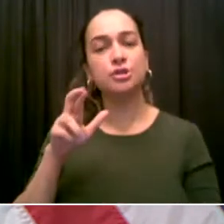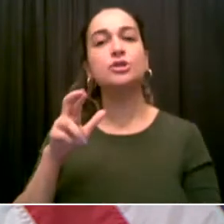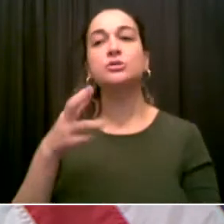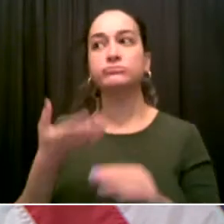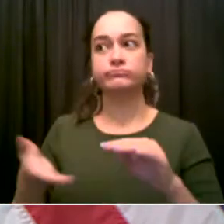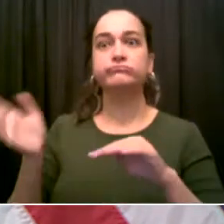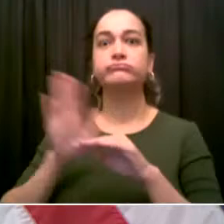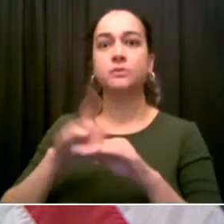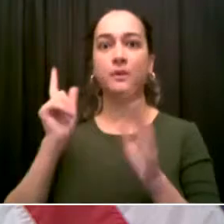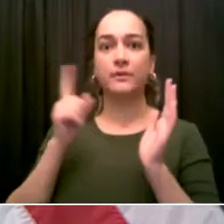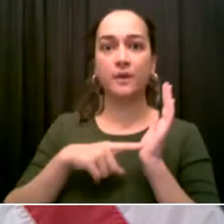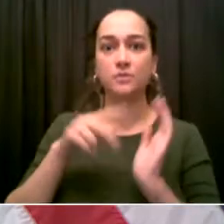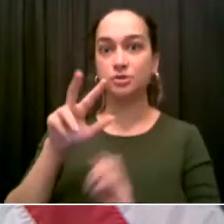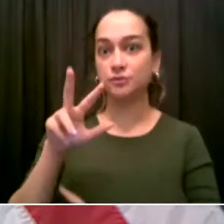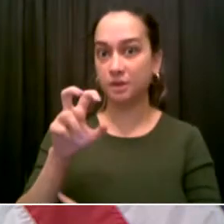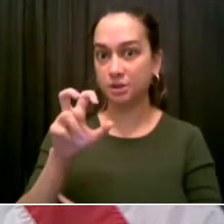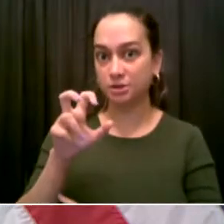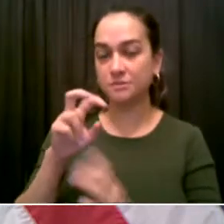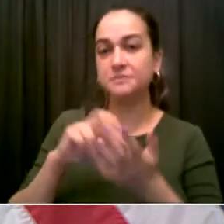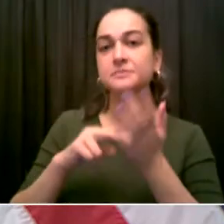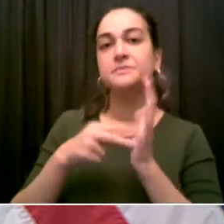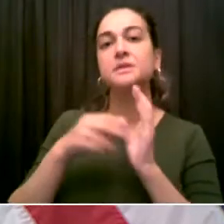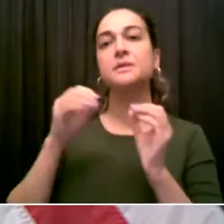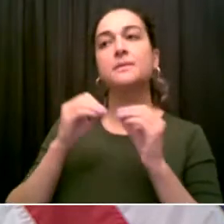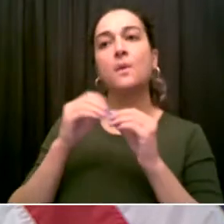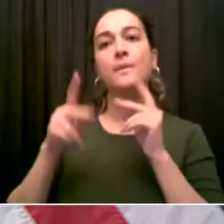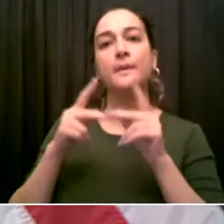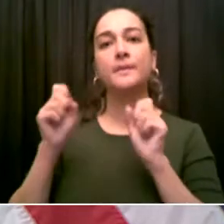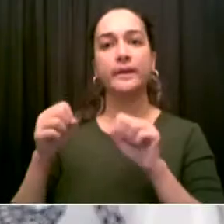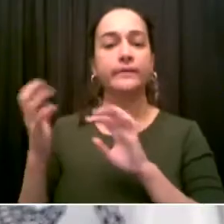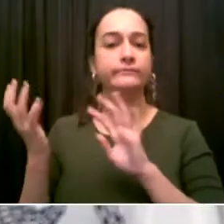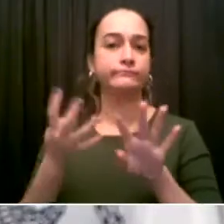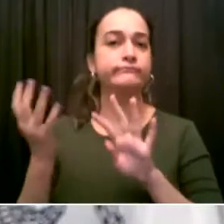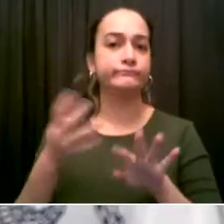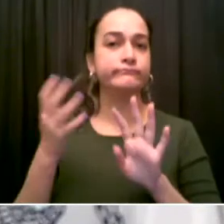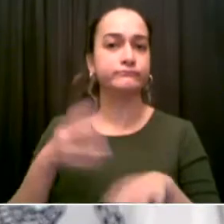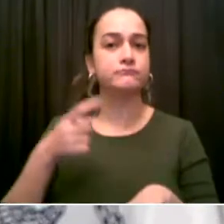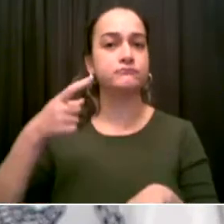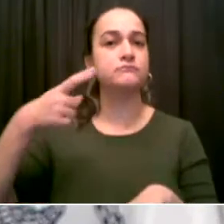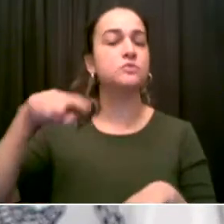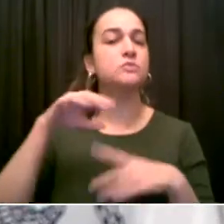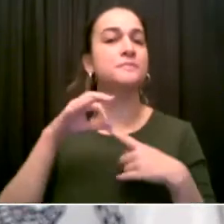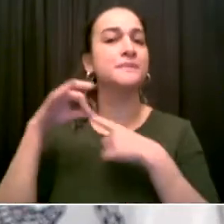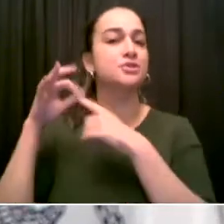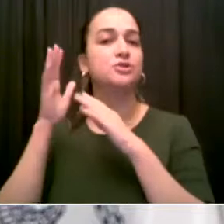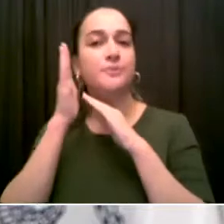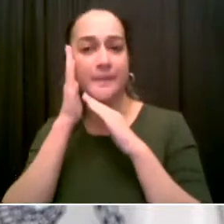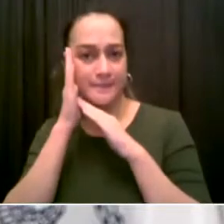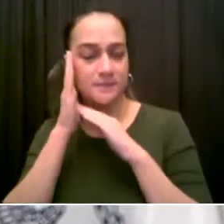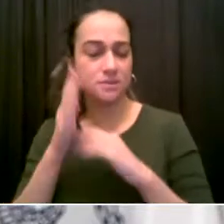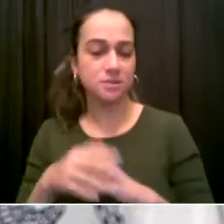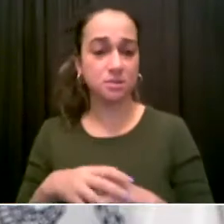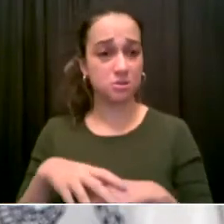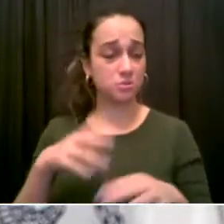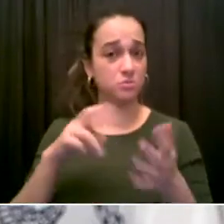FACILITIES BETEEWNTH E TIME OF THE COUNT -- I'M SORRY, THE